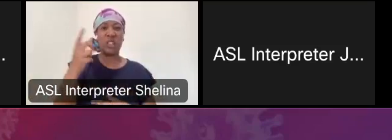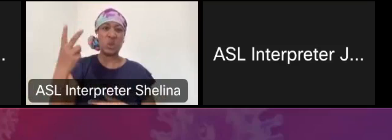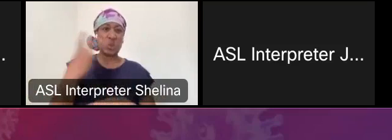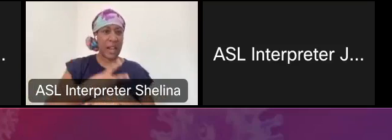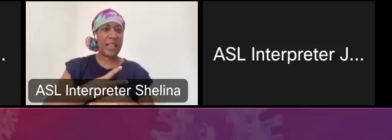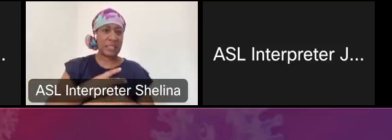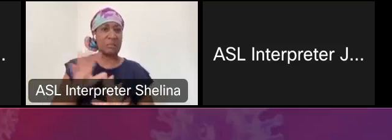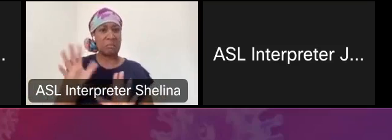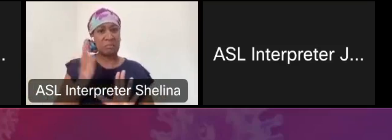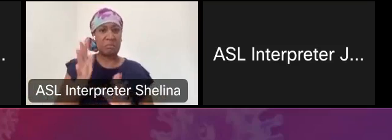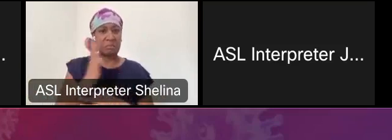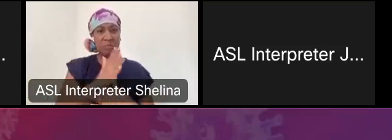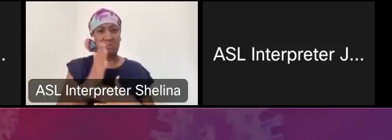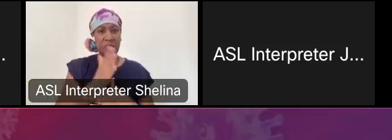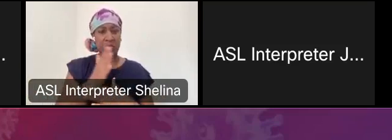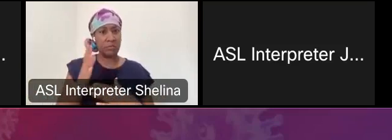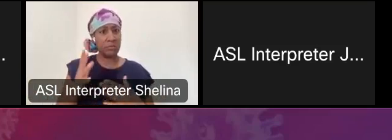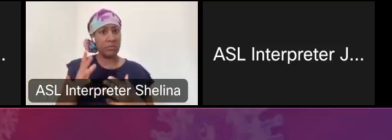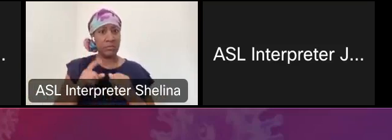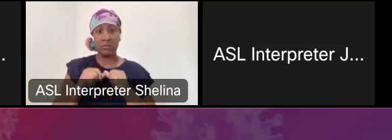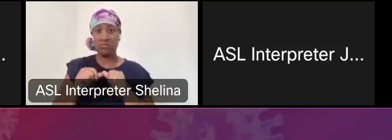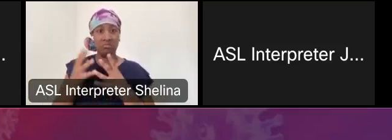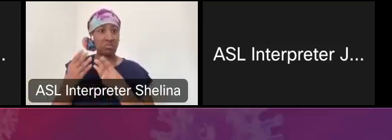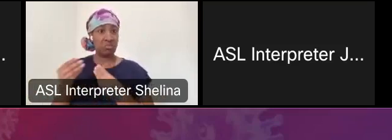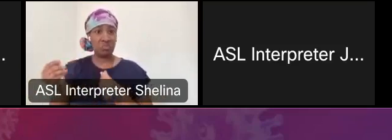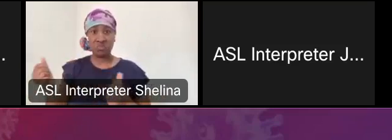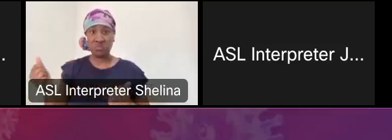If your symptoms don't go away or get worse, you may have cover 19.